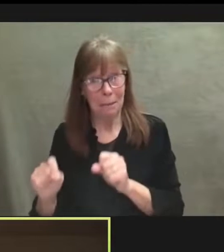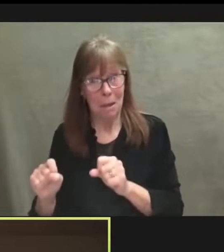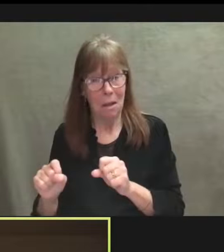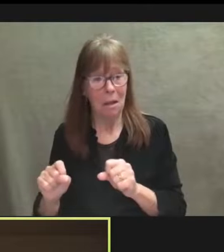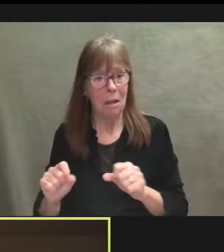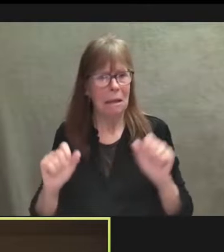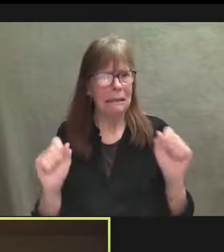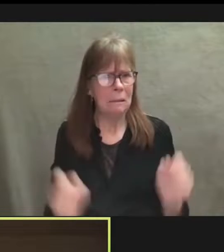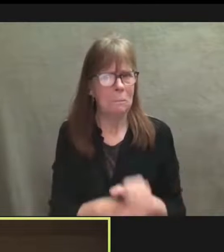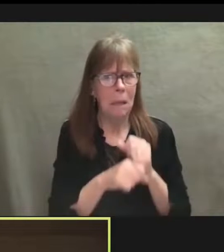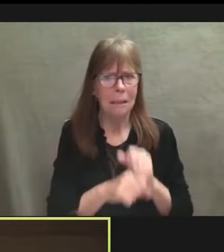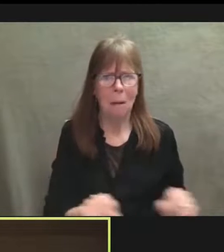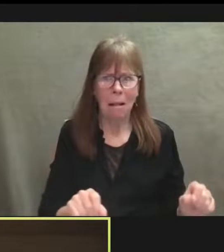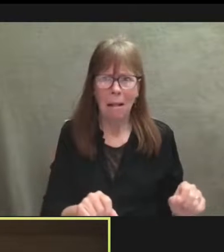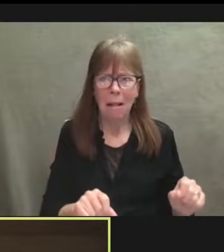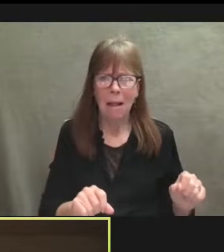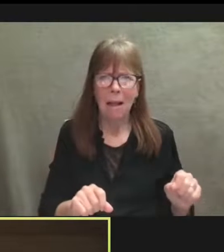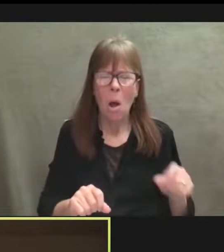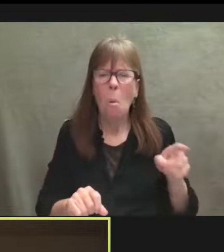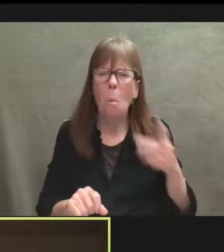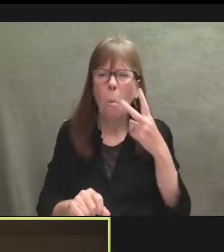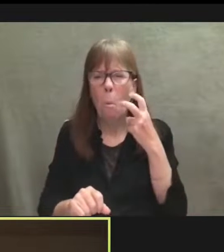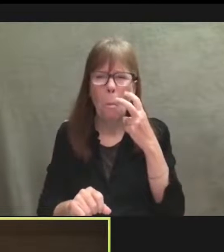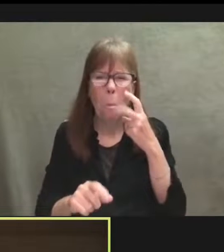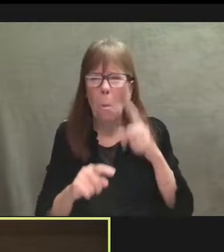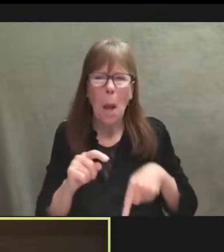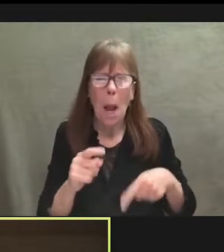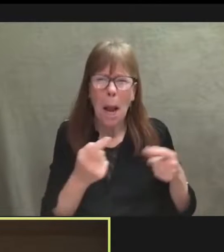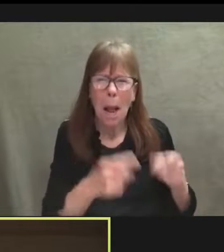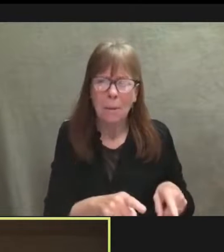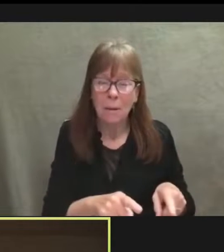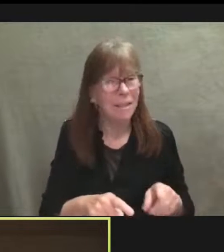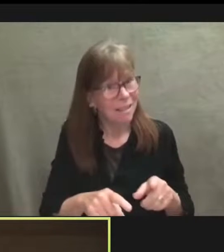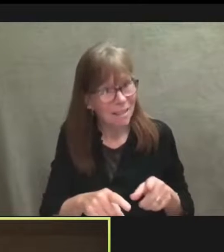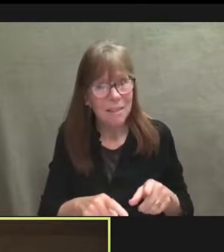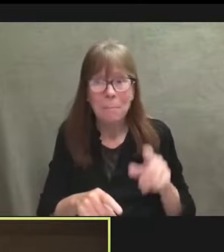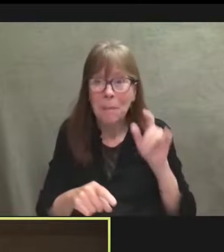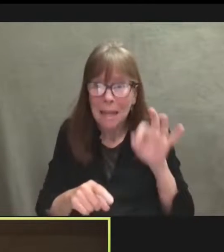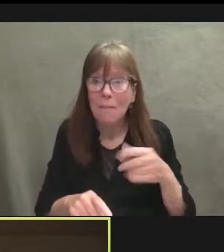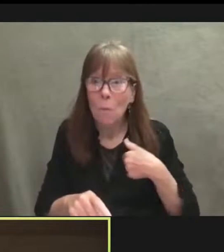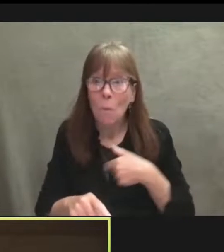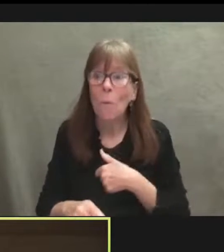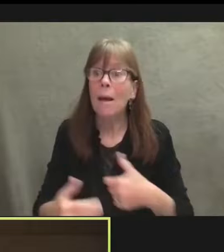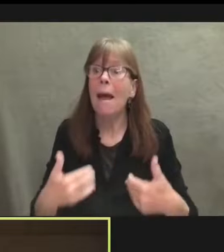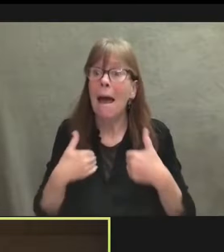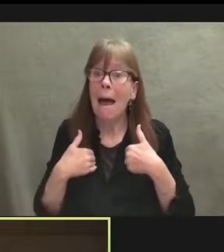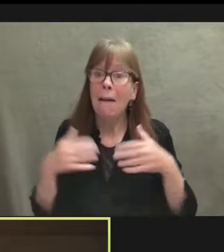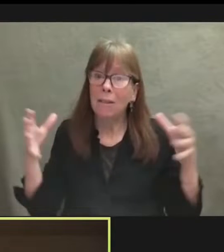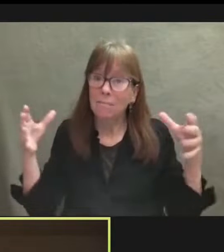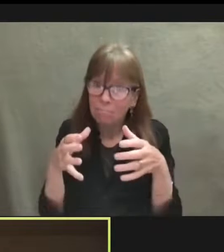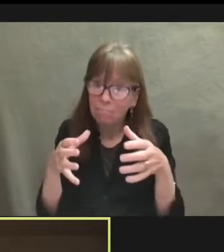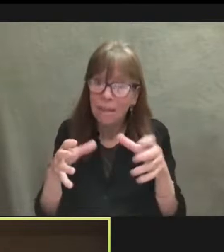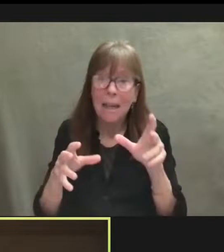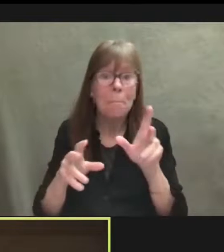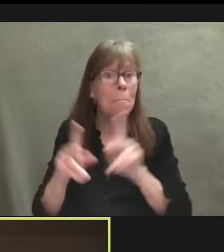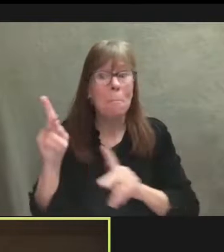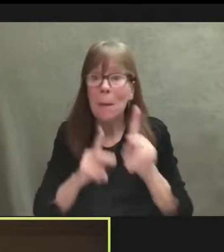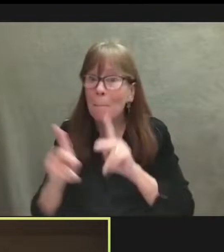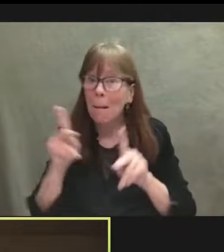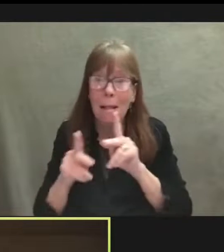in that it can happen if there is a collective political will to make those changes.